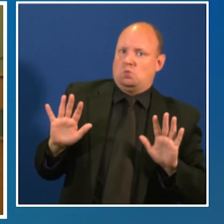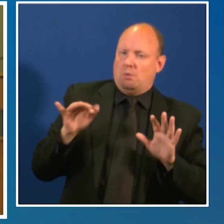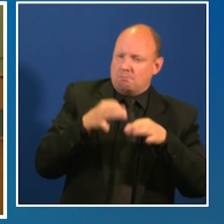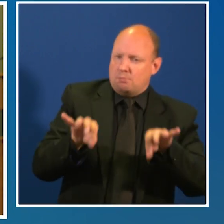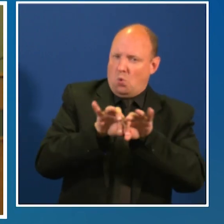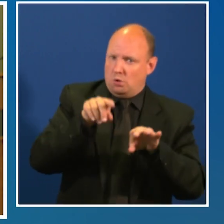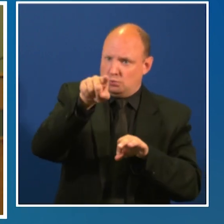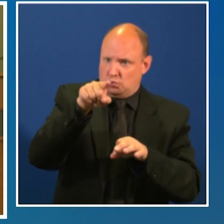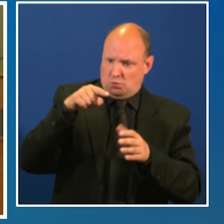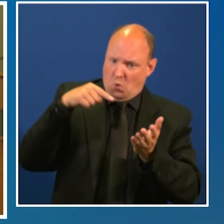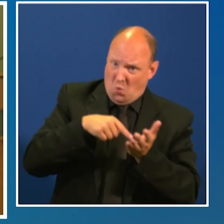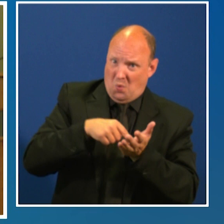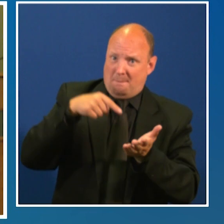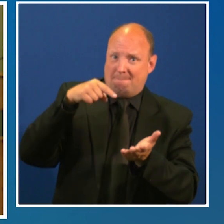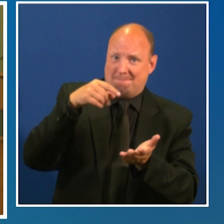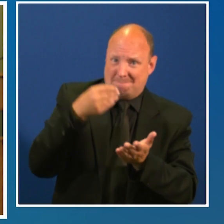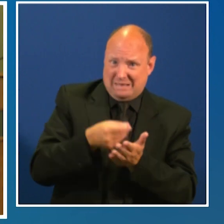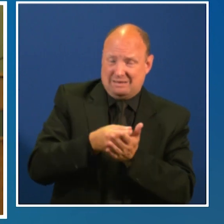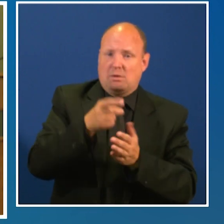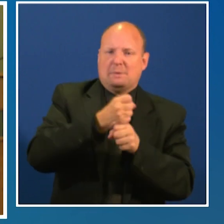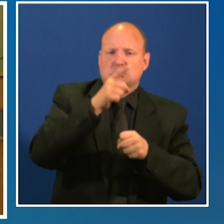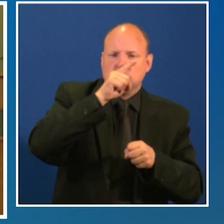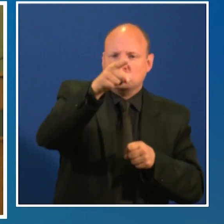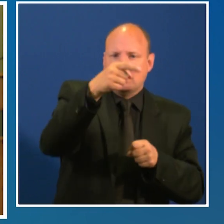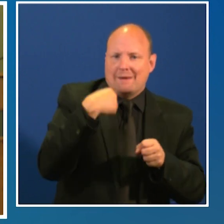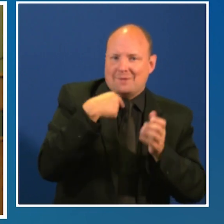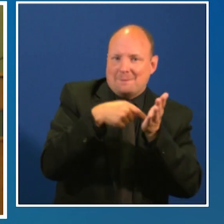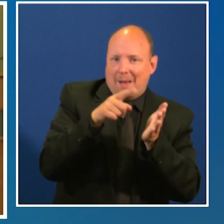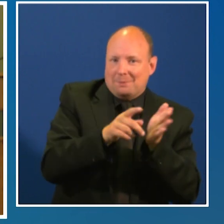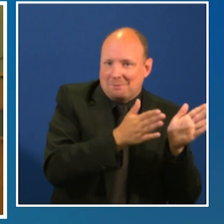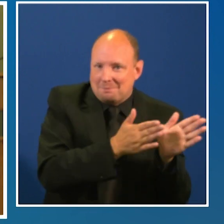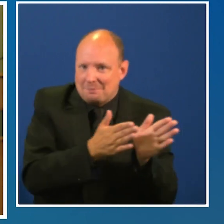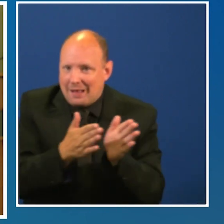landlord. With the bridge for rental housing stability,